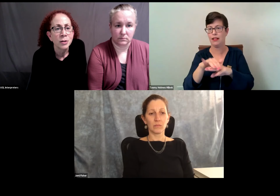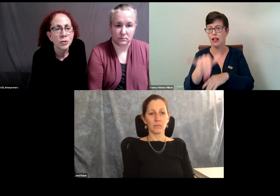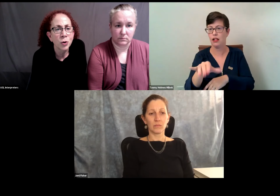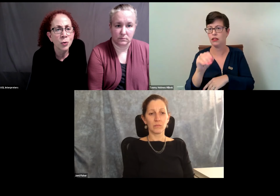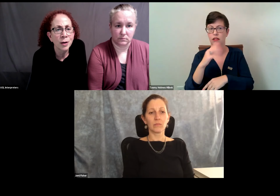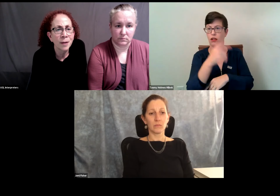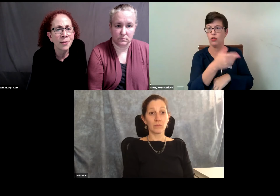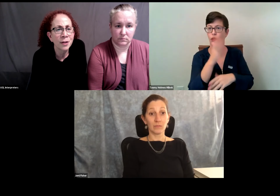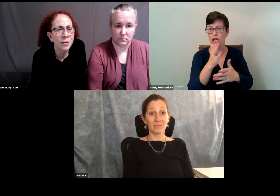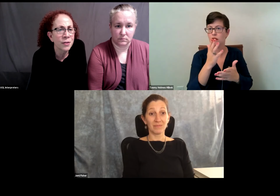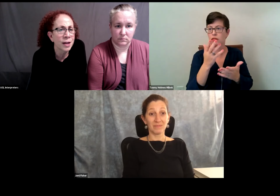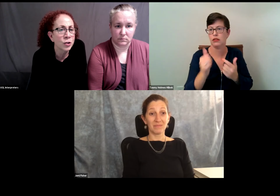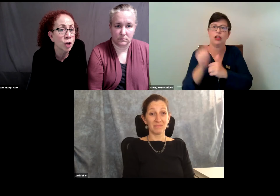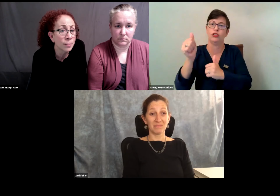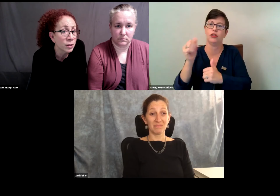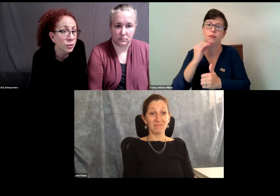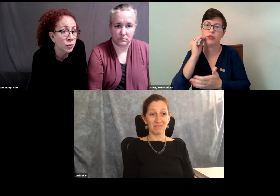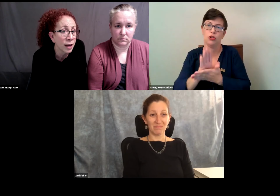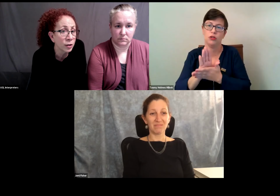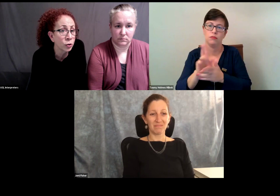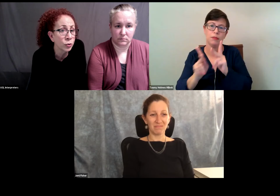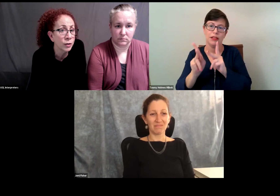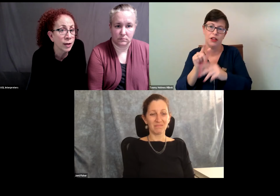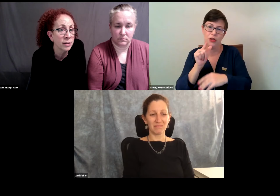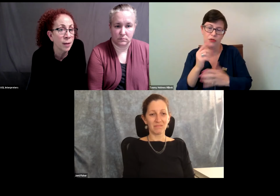so I think that they jumped to that conclusion that somehow,